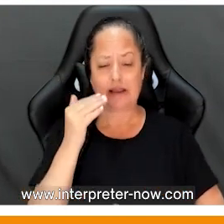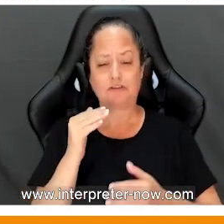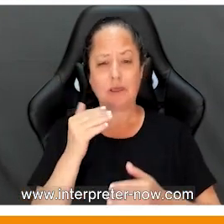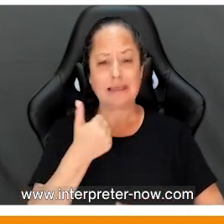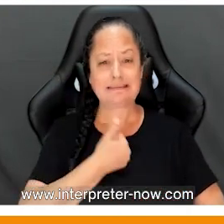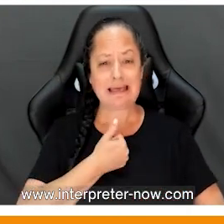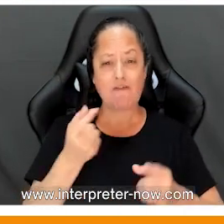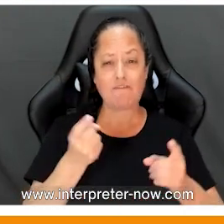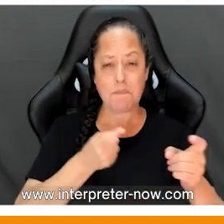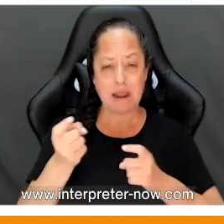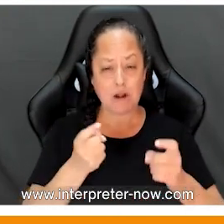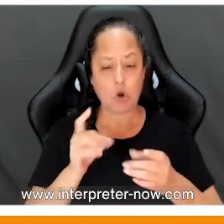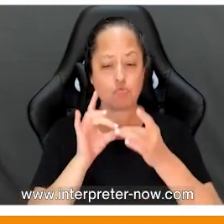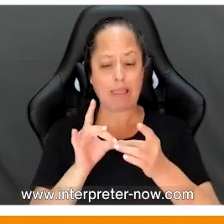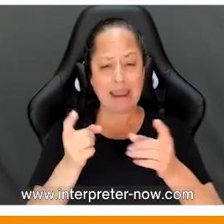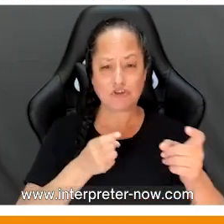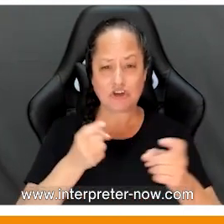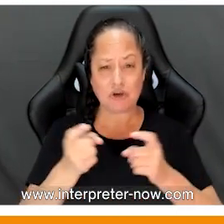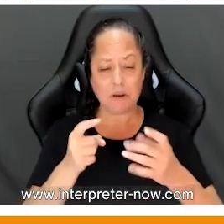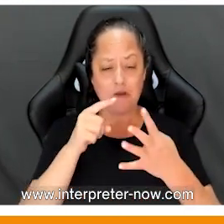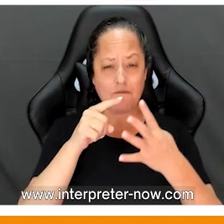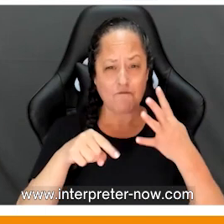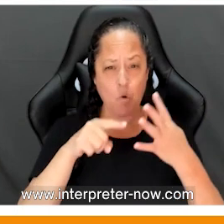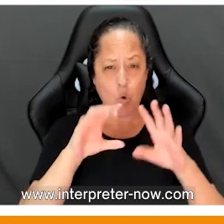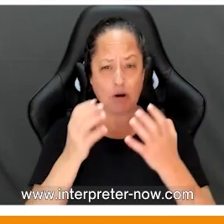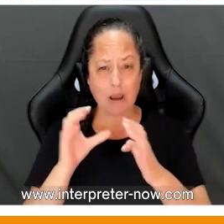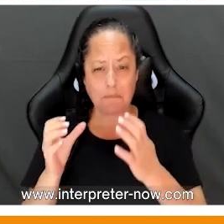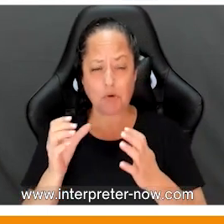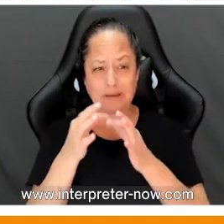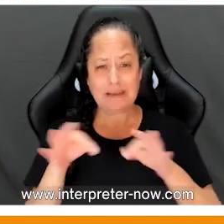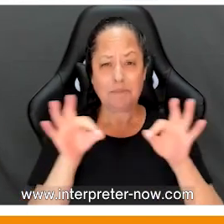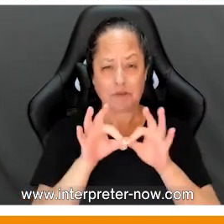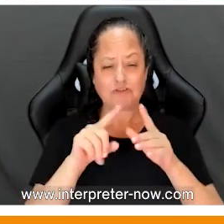But for me, it starts with self-awareness, which is why it's the first question that I actually ask everyone on the podcast.